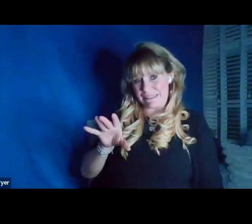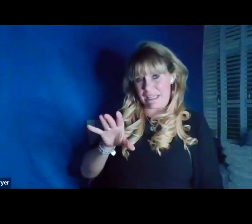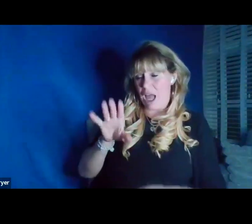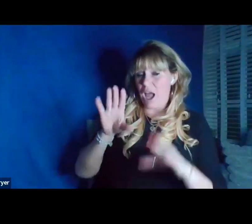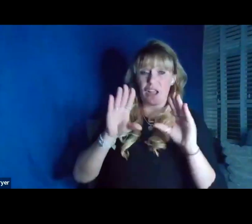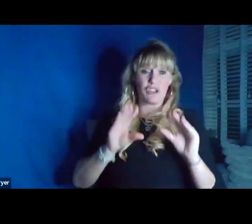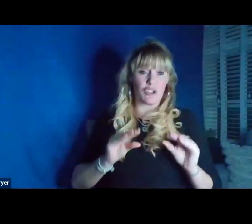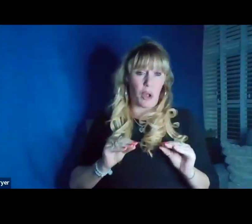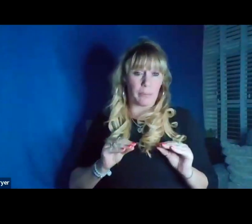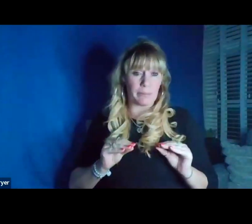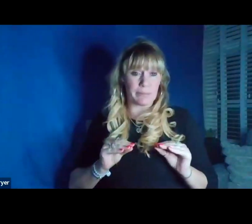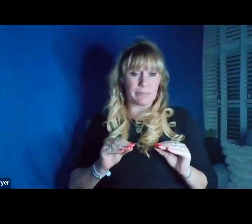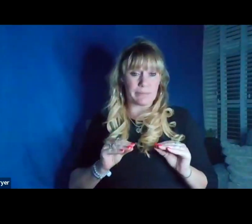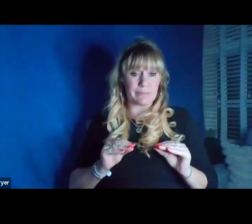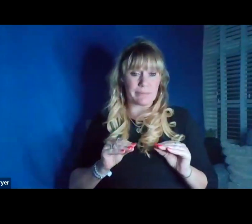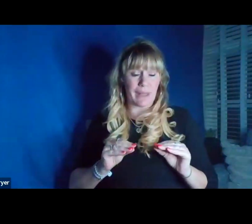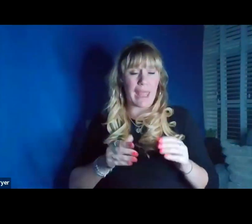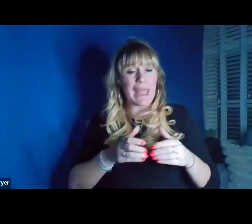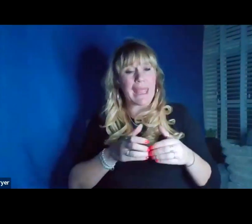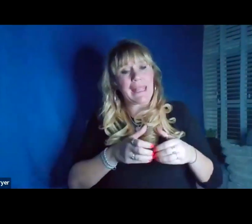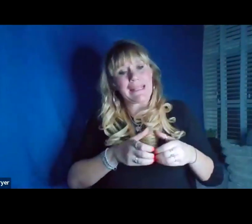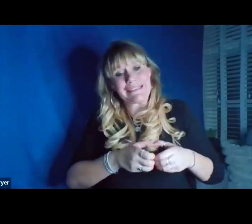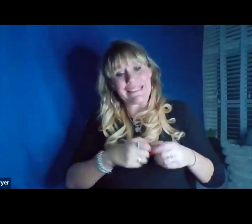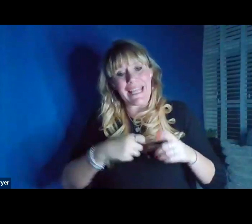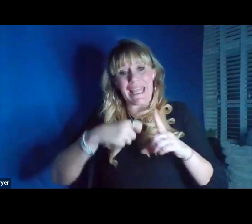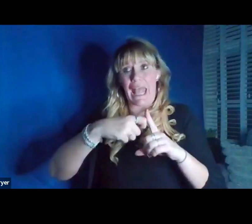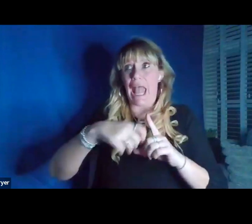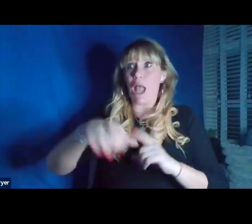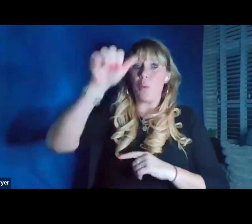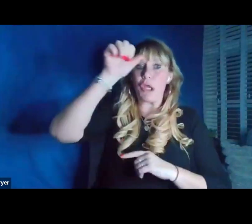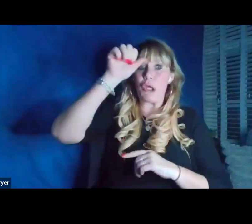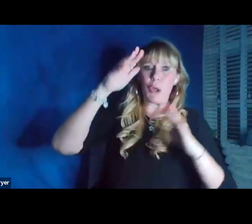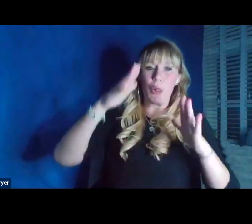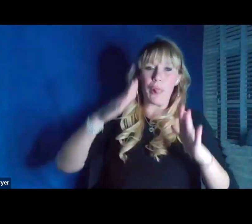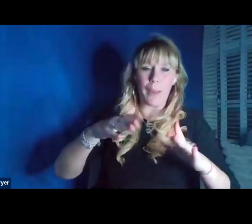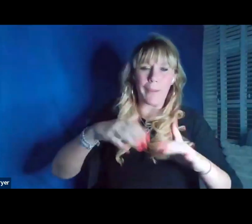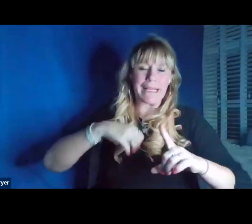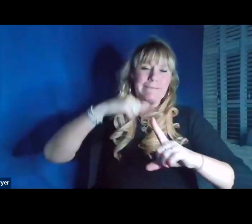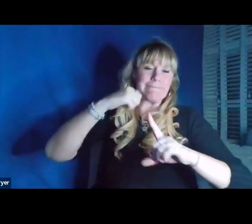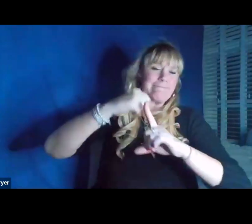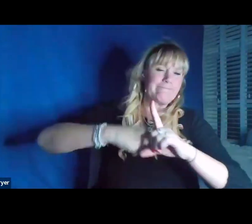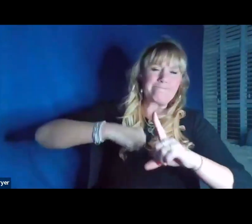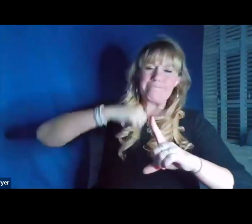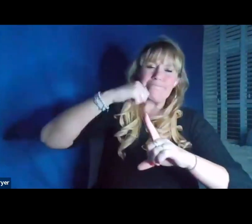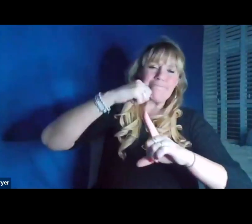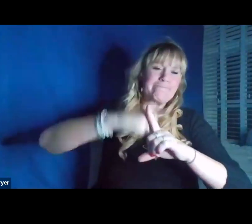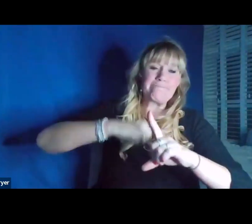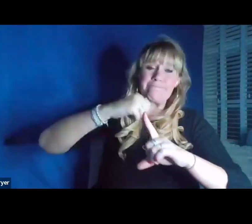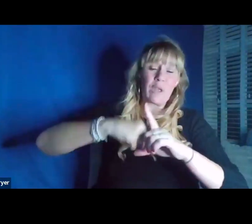Dear Kay, we knew we had to fight for more, do you remember those fighting letters at first